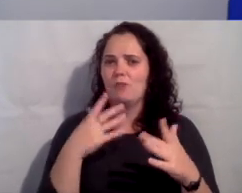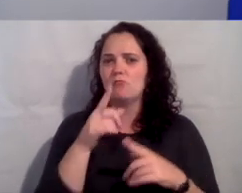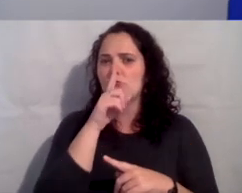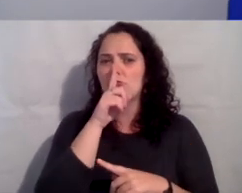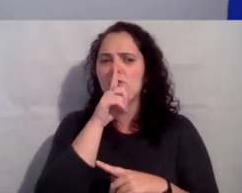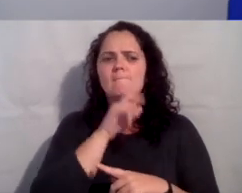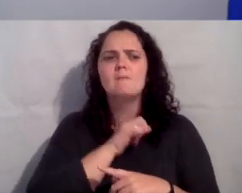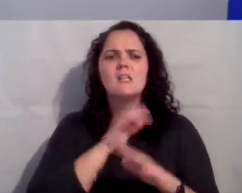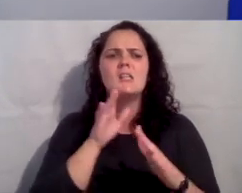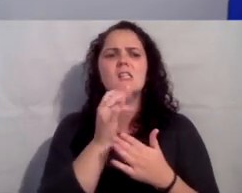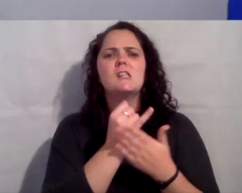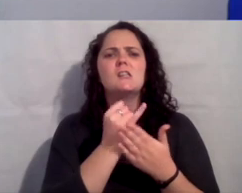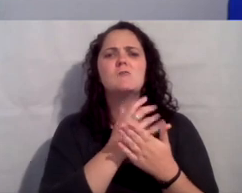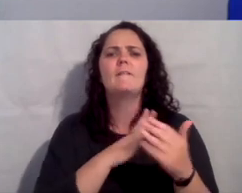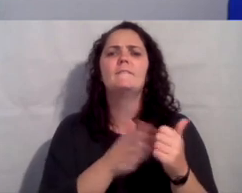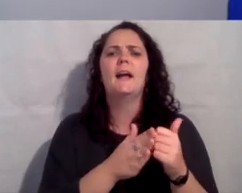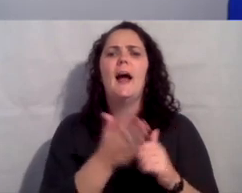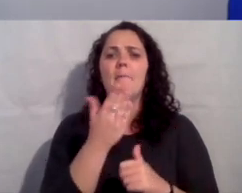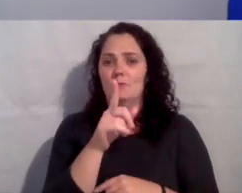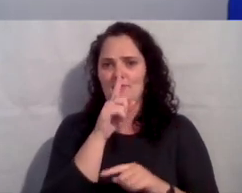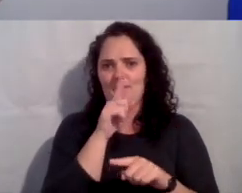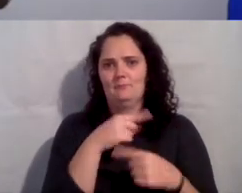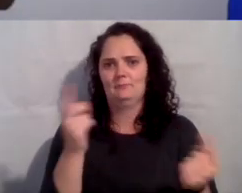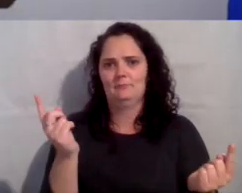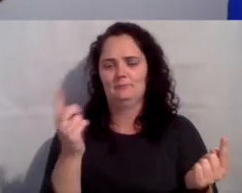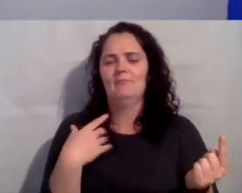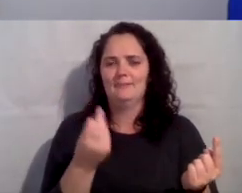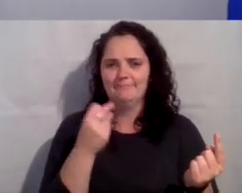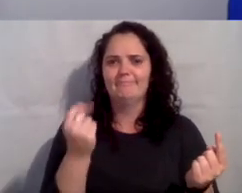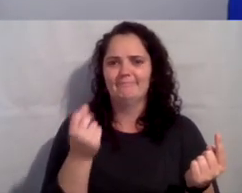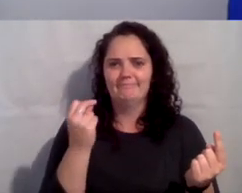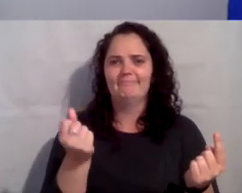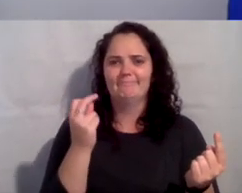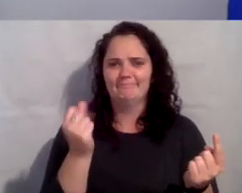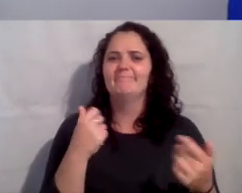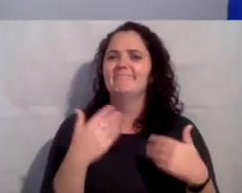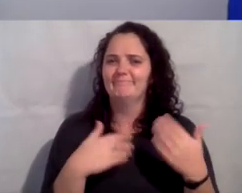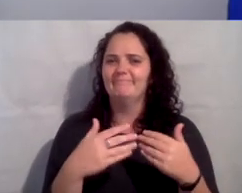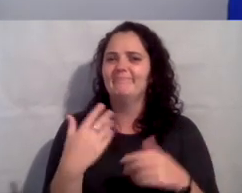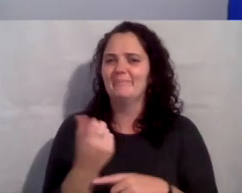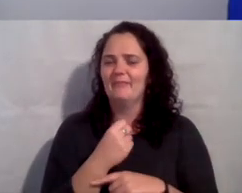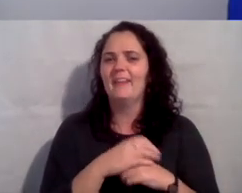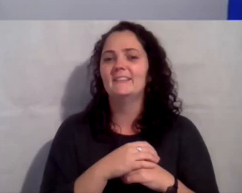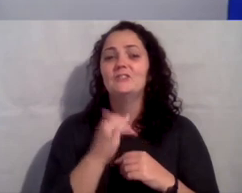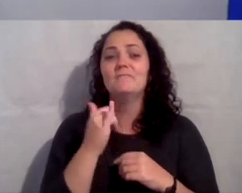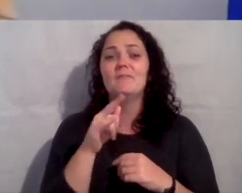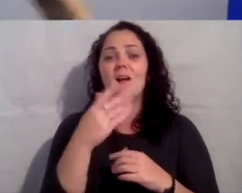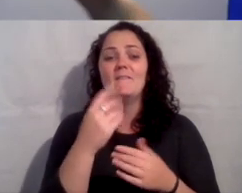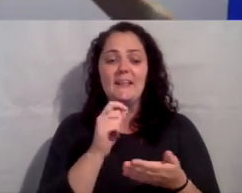can't erase, you’ve just got to dive in there and make your marks on the sheet of paper. So if you if you have a marker or a texta handy